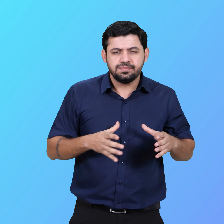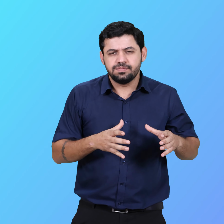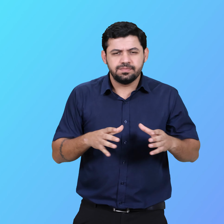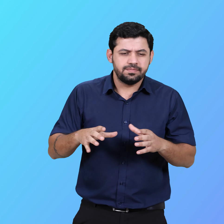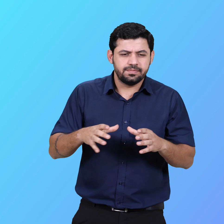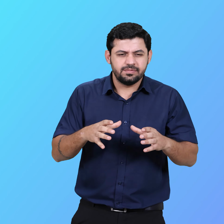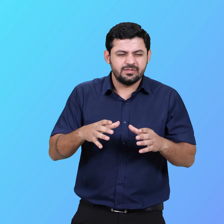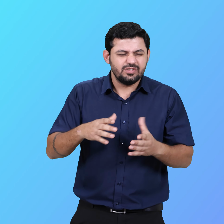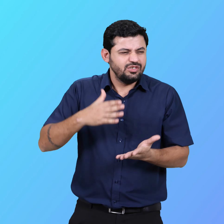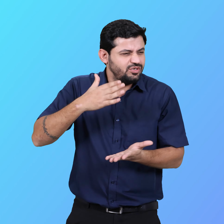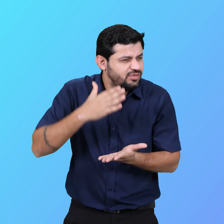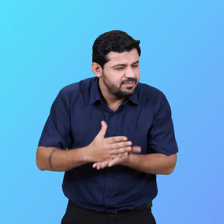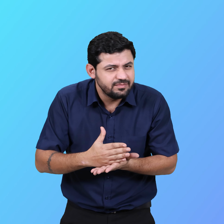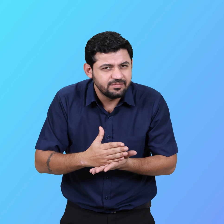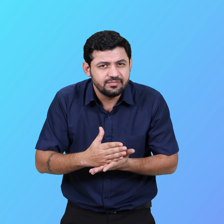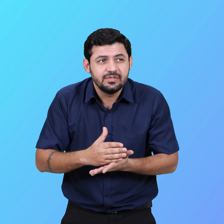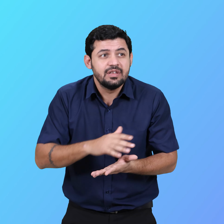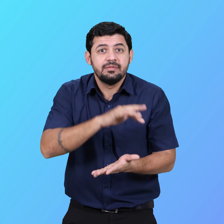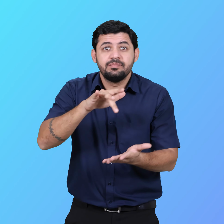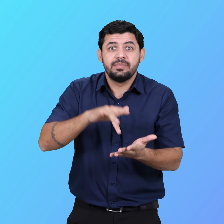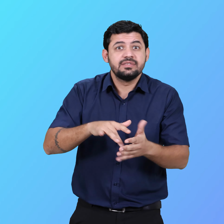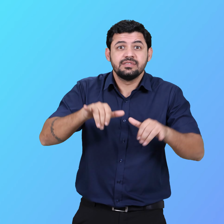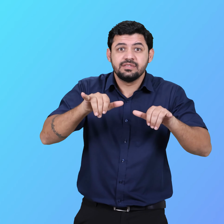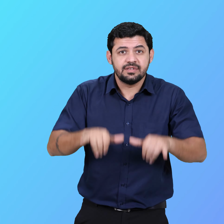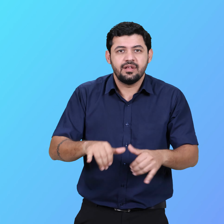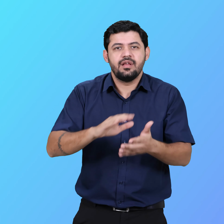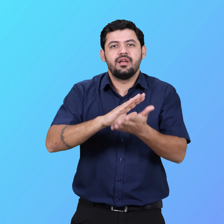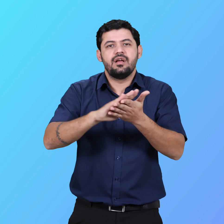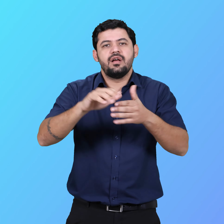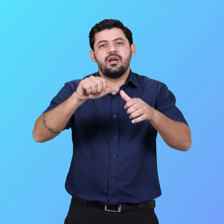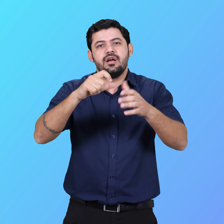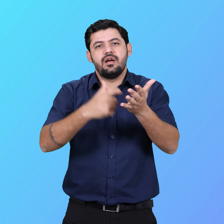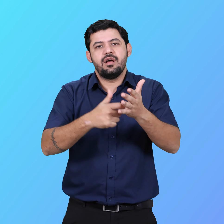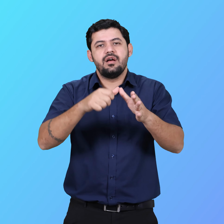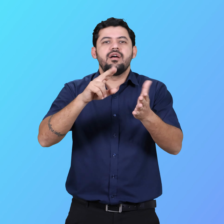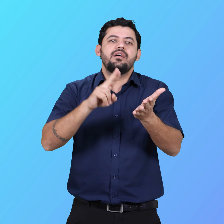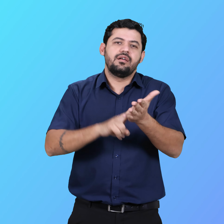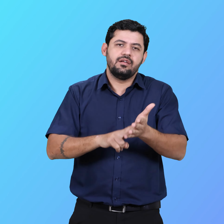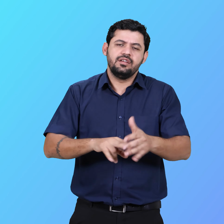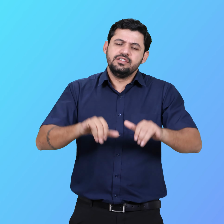They were on their way to Canaan, but when they came to the city of Haran, they decided to settle there.